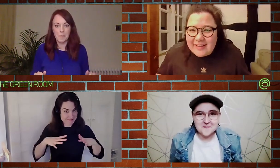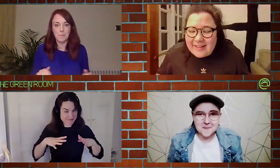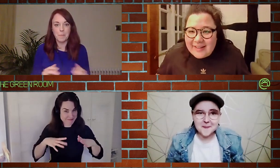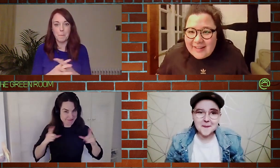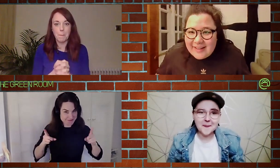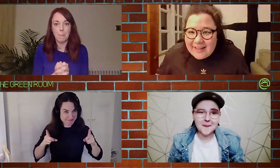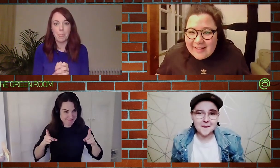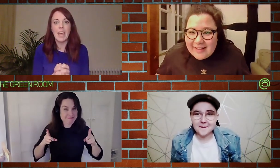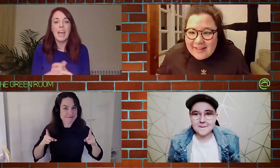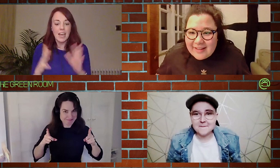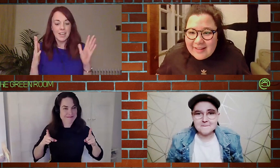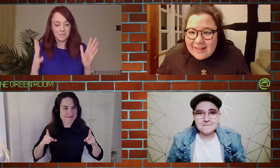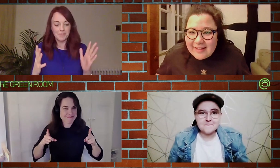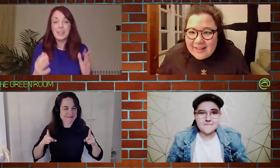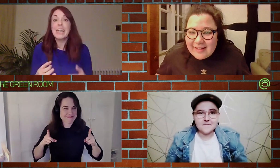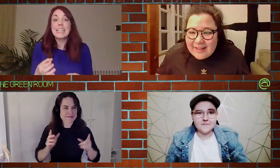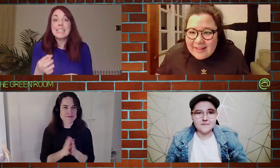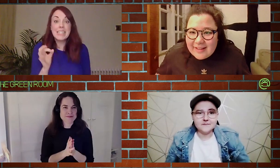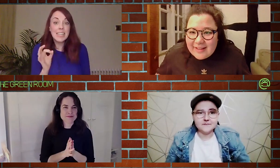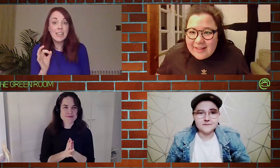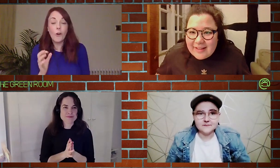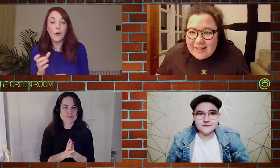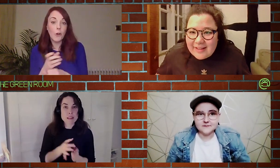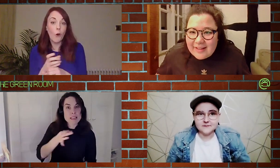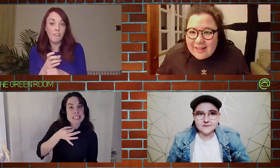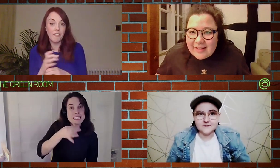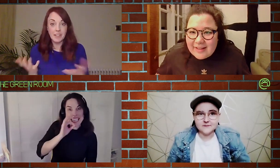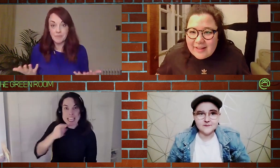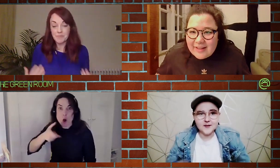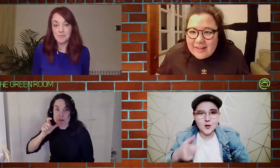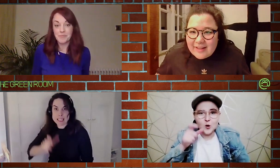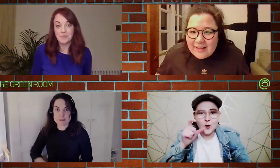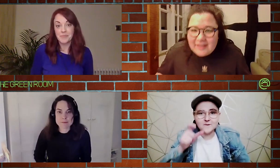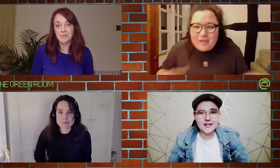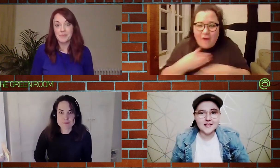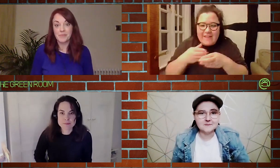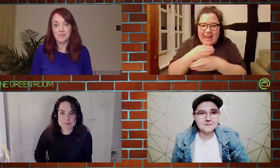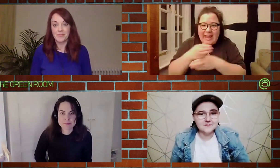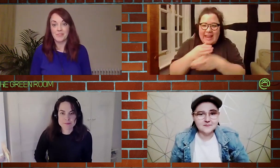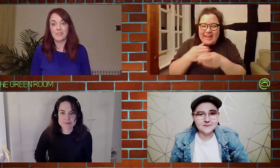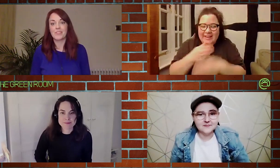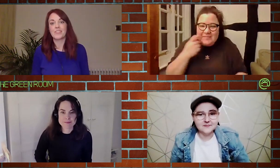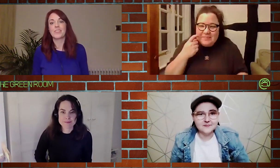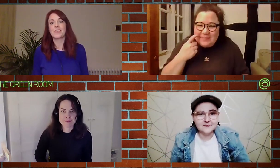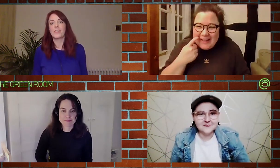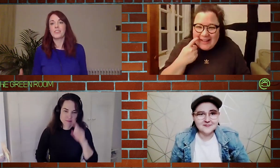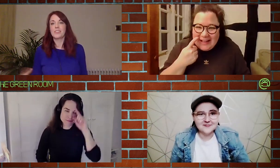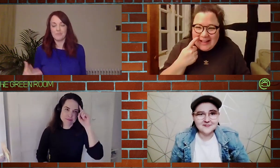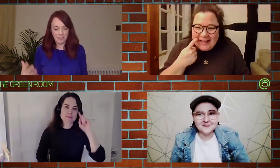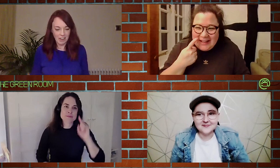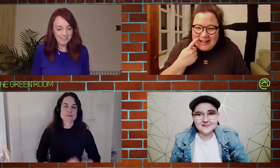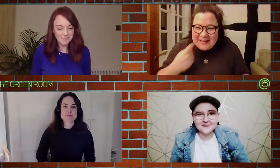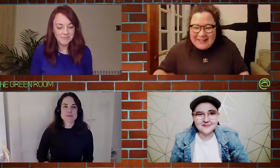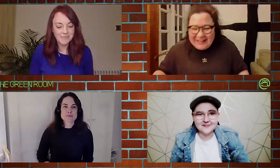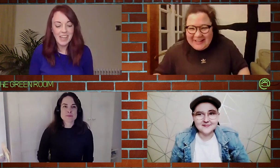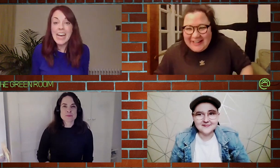Tea or coffee? Coffee. BW: Coffee. JB: Great.